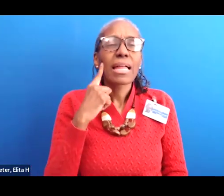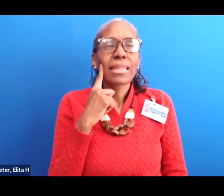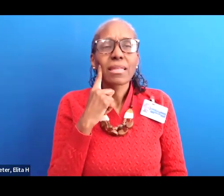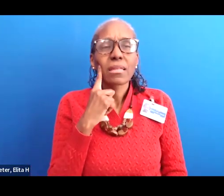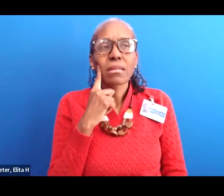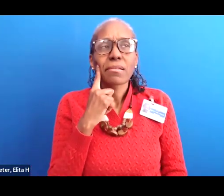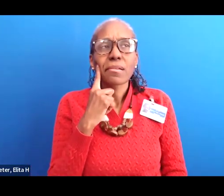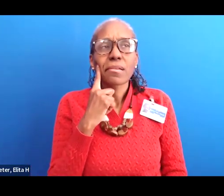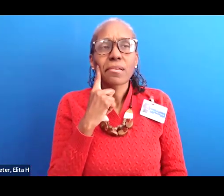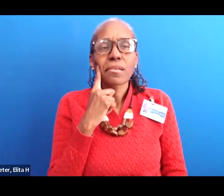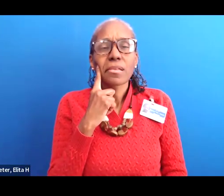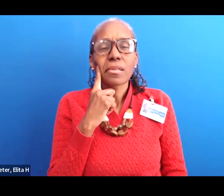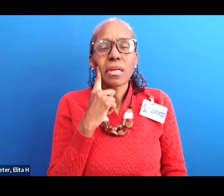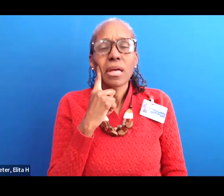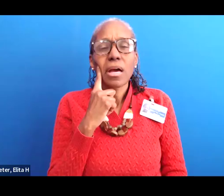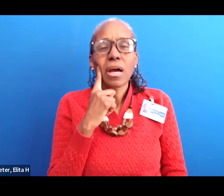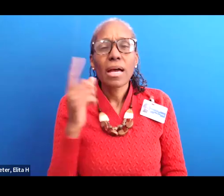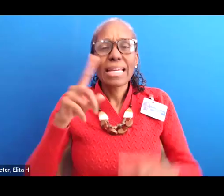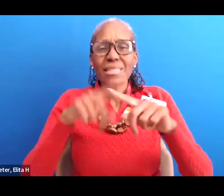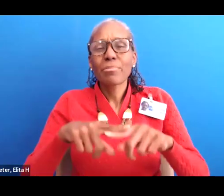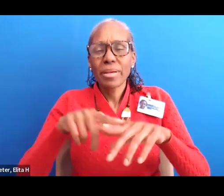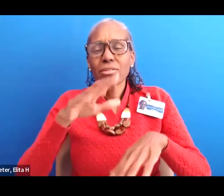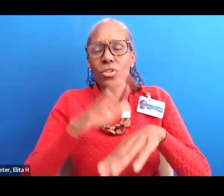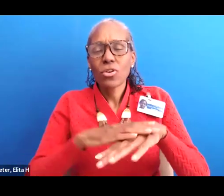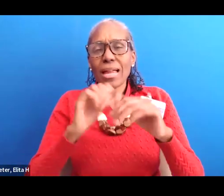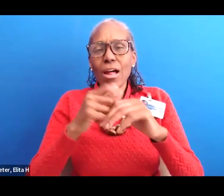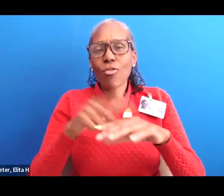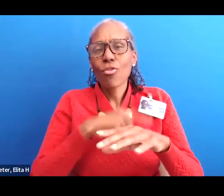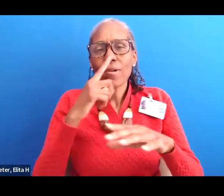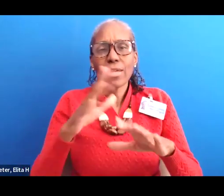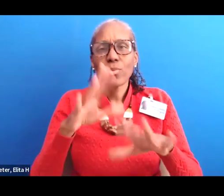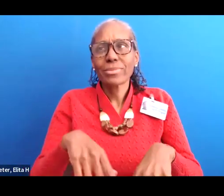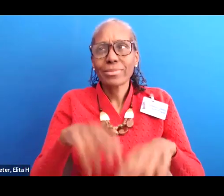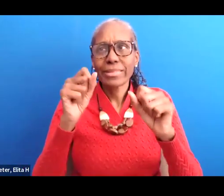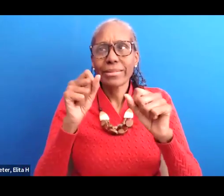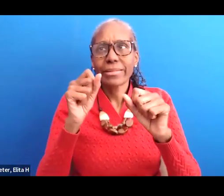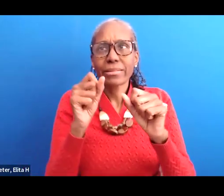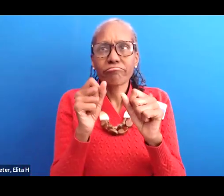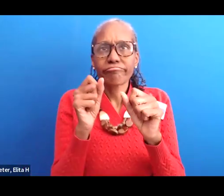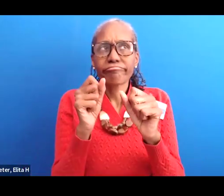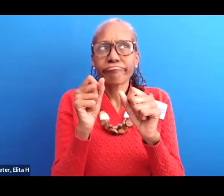so that really depends on how long it's going to take to cure this